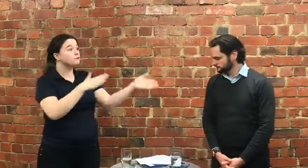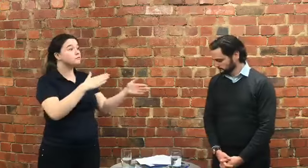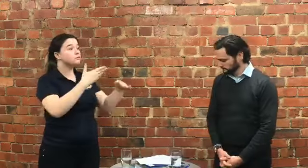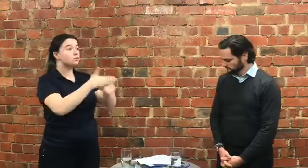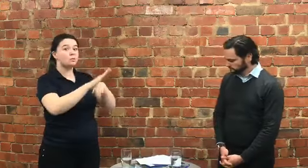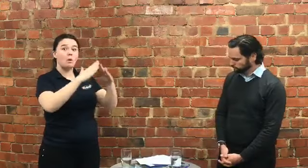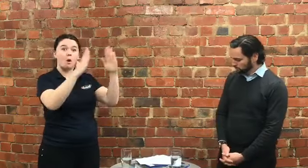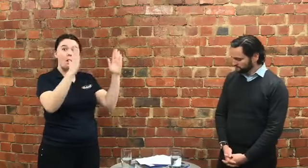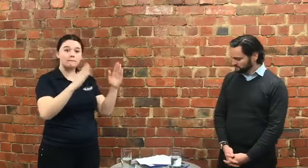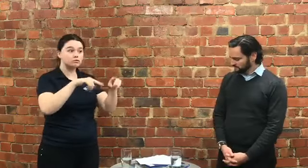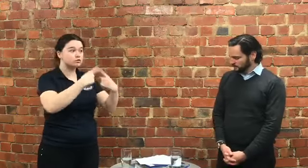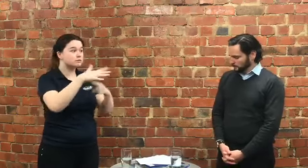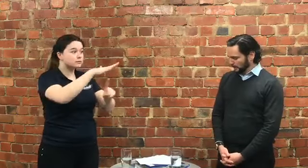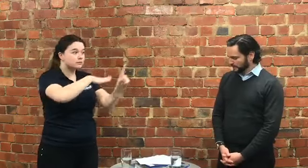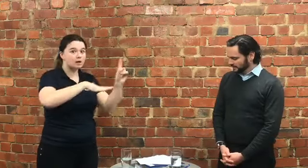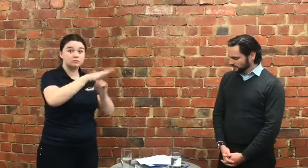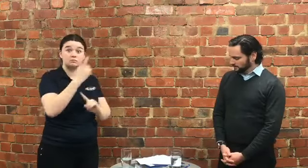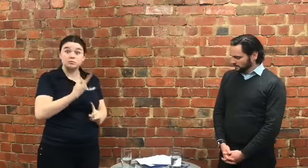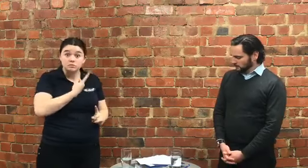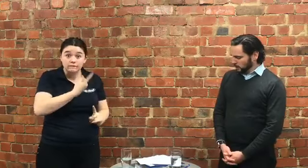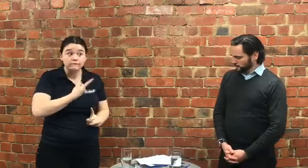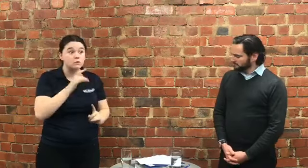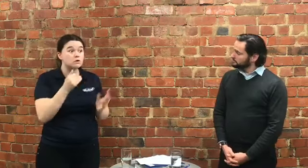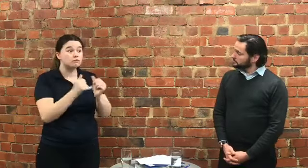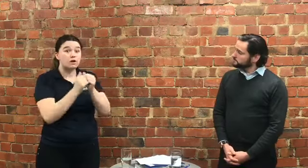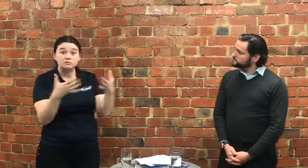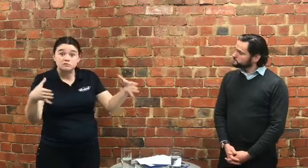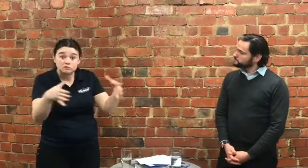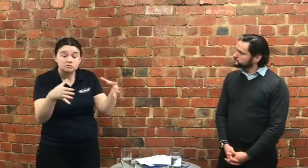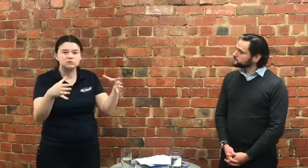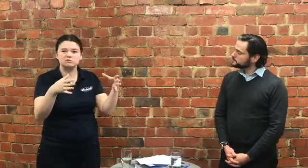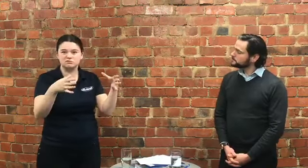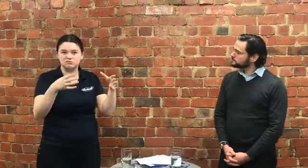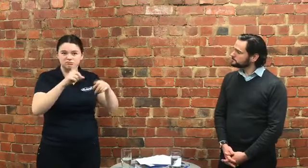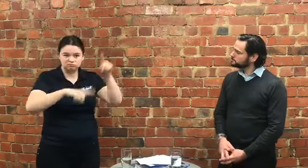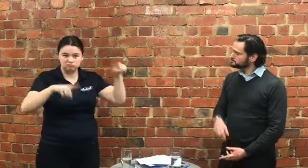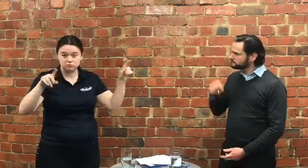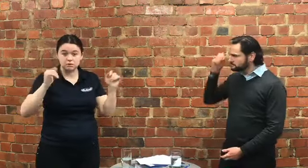maybe you'll move out from your parents' home, you're going to move out into a unit on your own